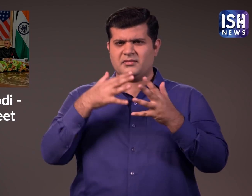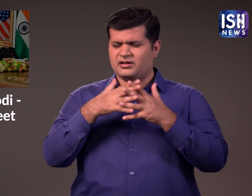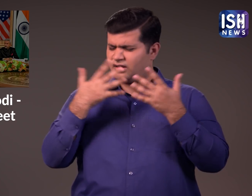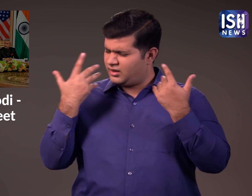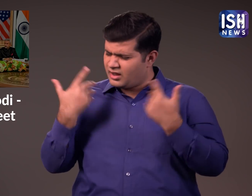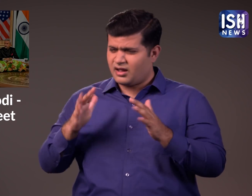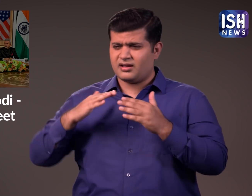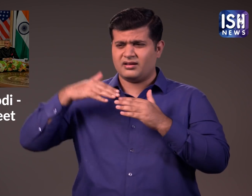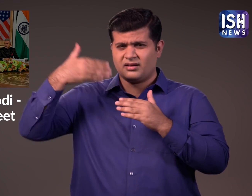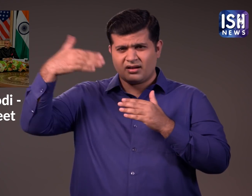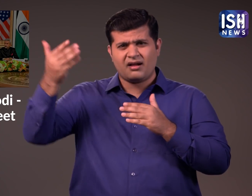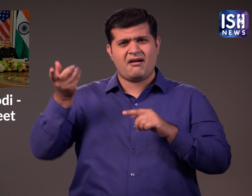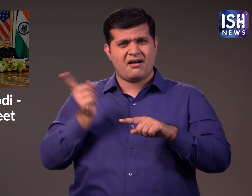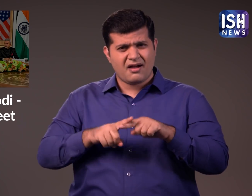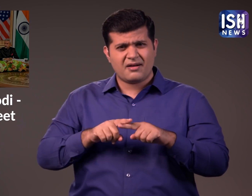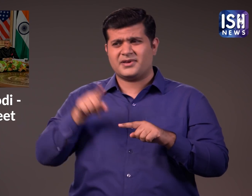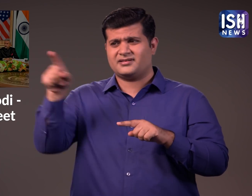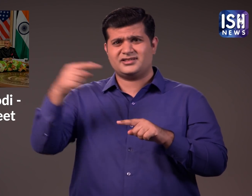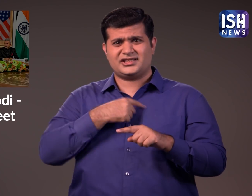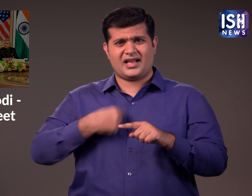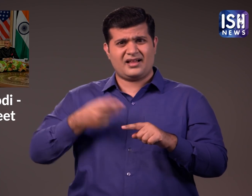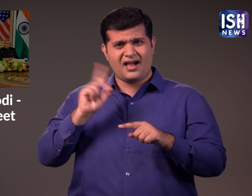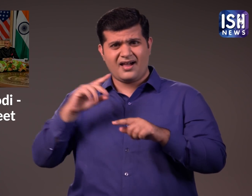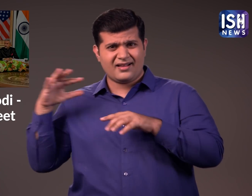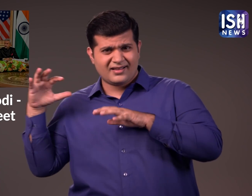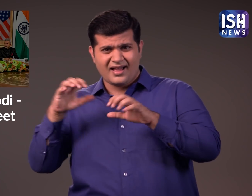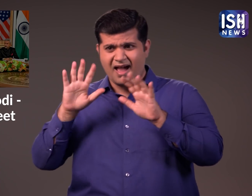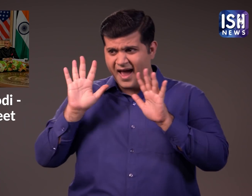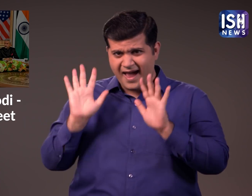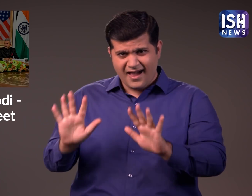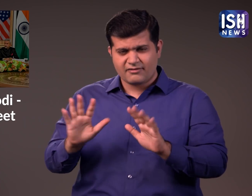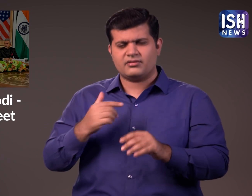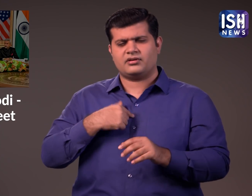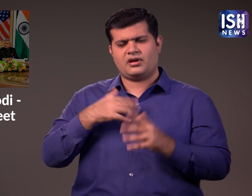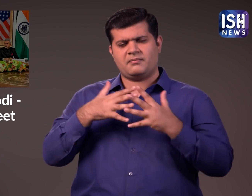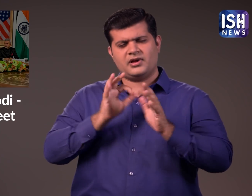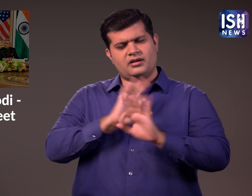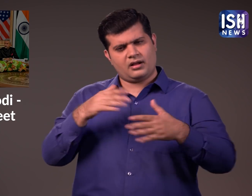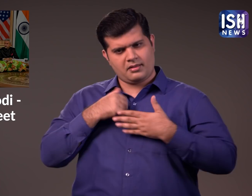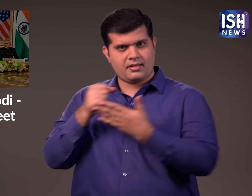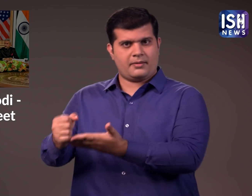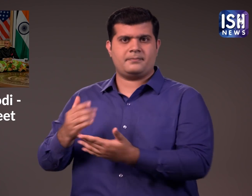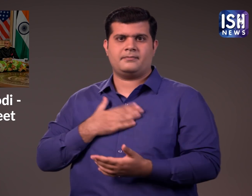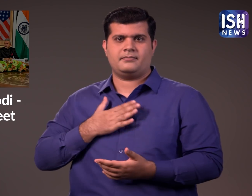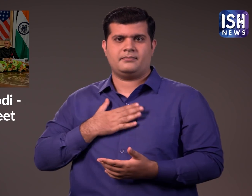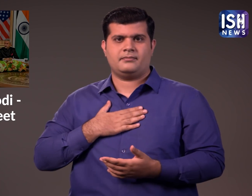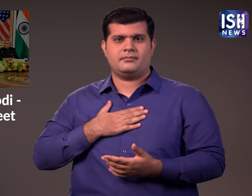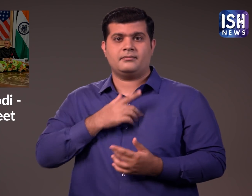in any such case in the future, USA would stand alongside India to protect itself from China’s attacks.